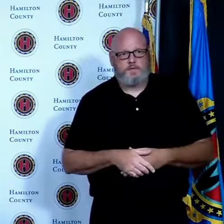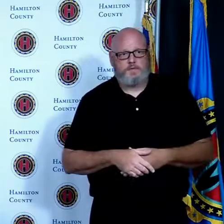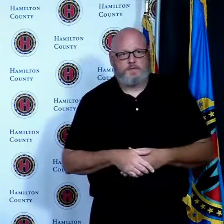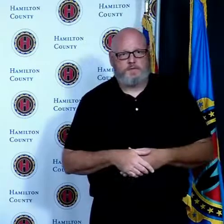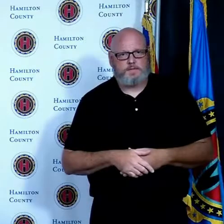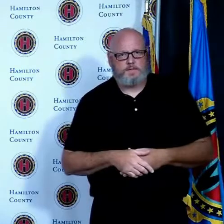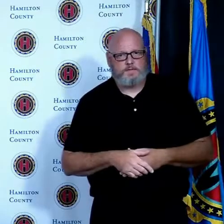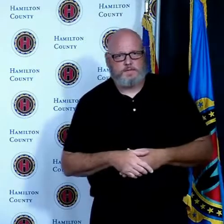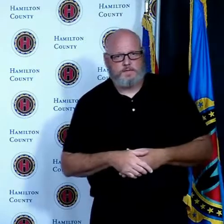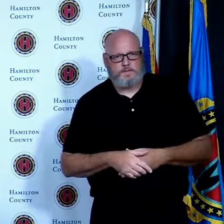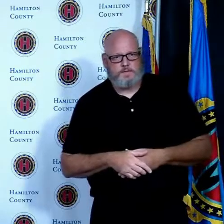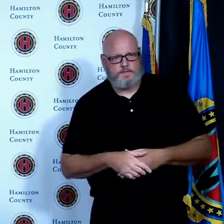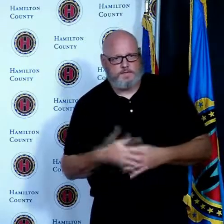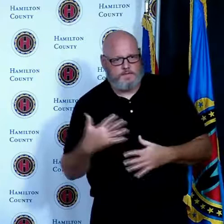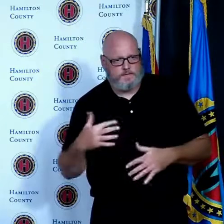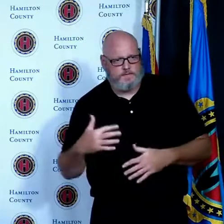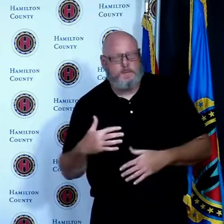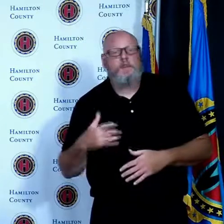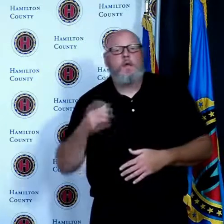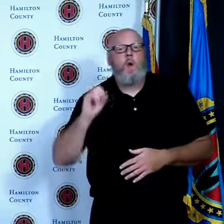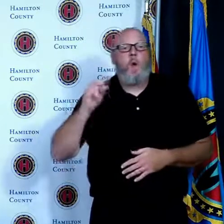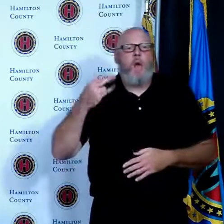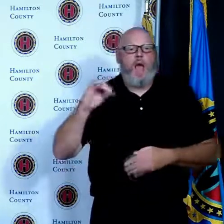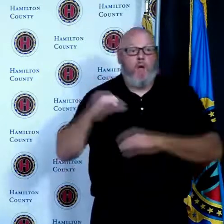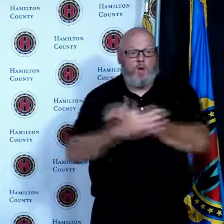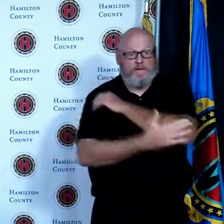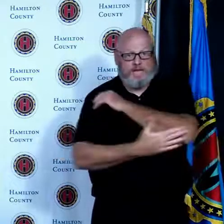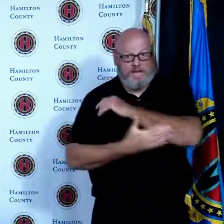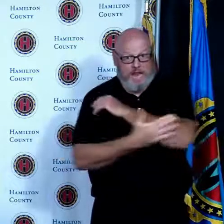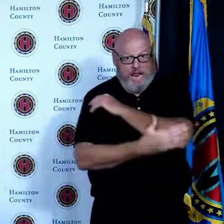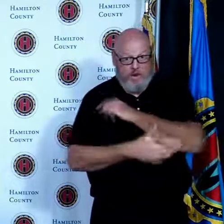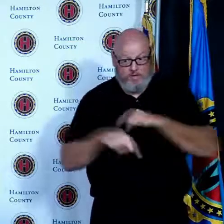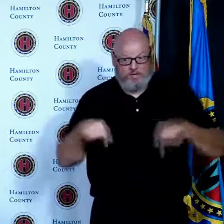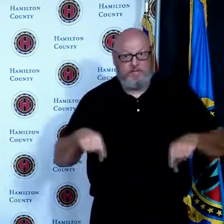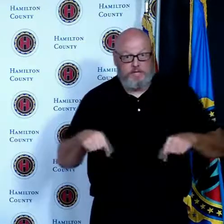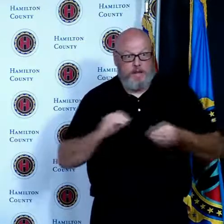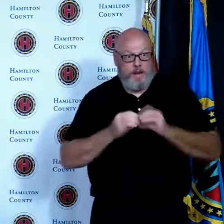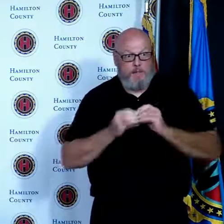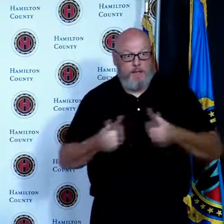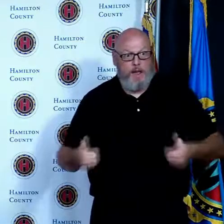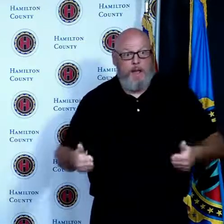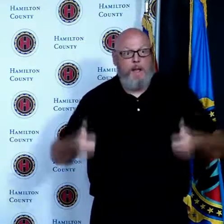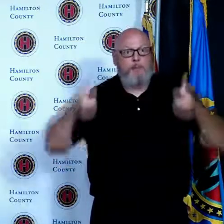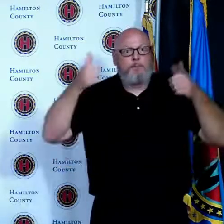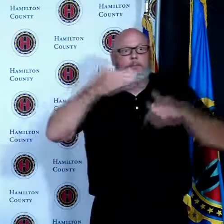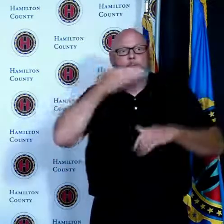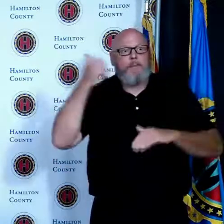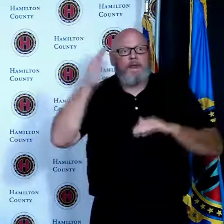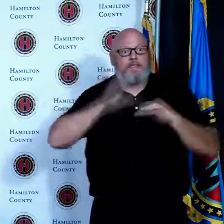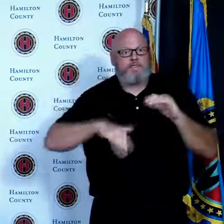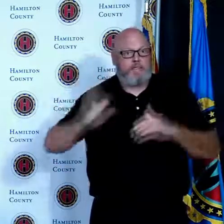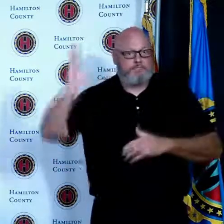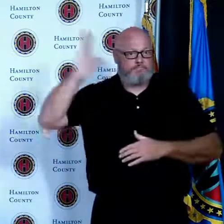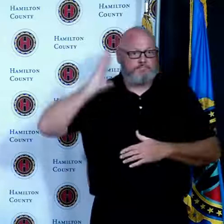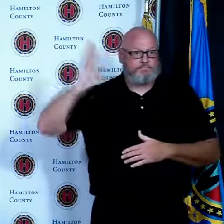but we're doing a little bit better than Cuyahoga County we're doing a little bit better than Franklin County